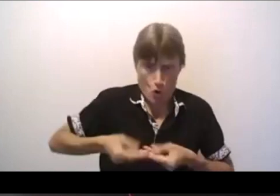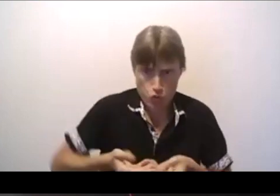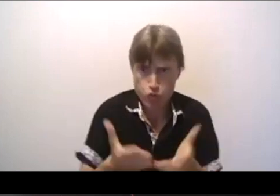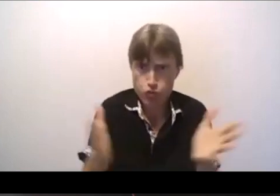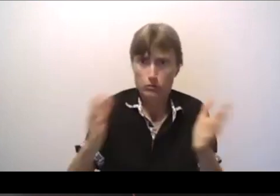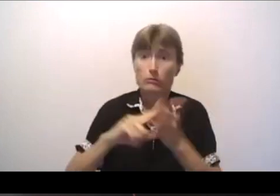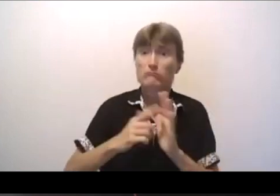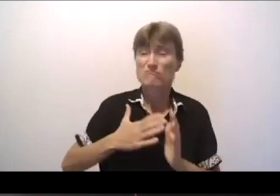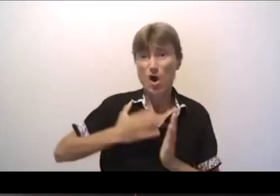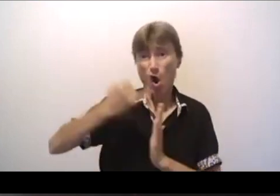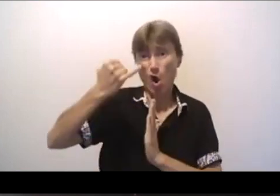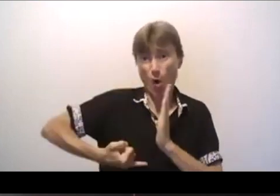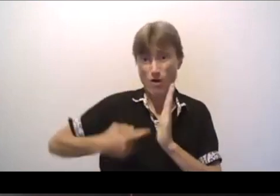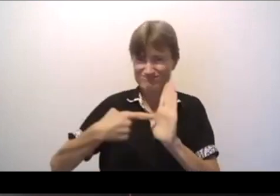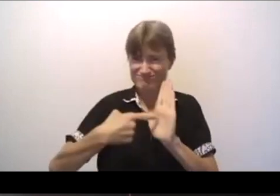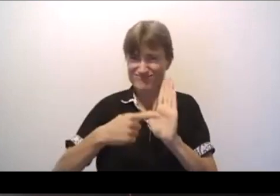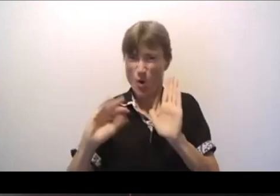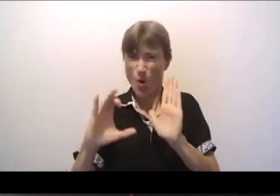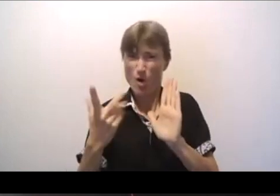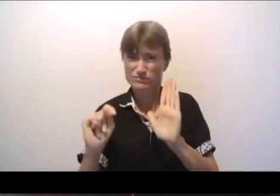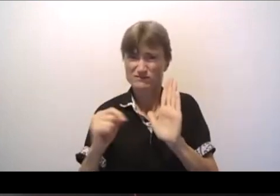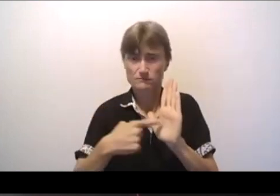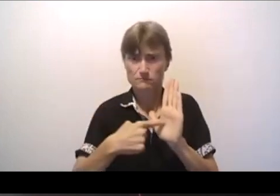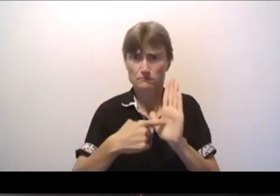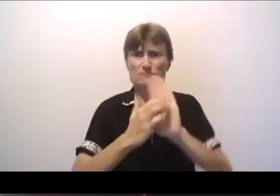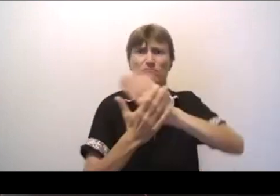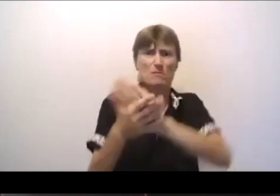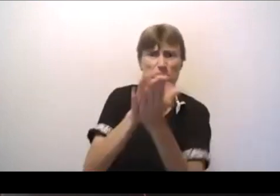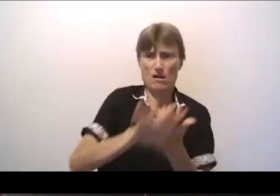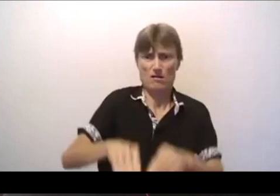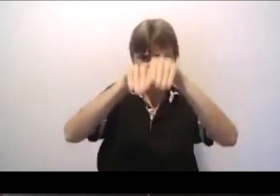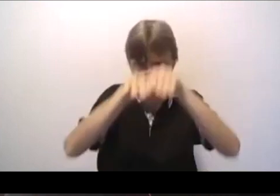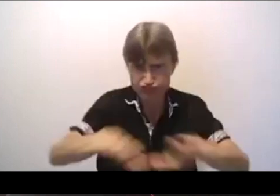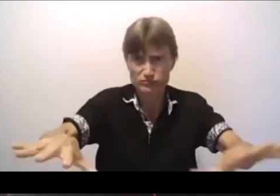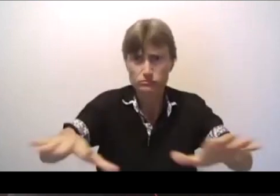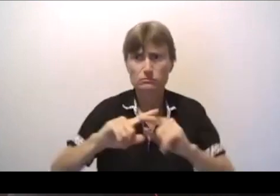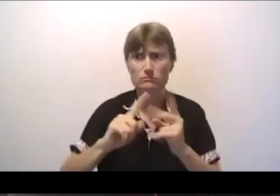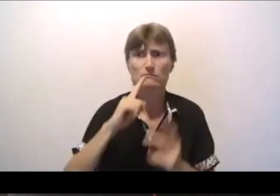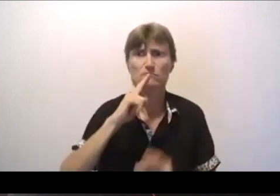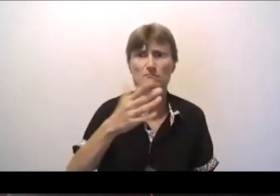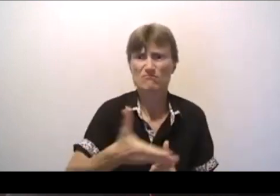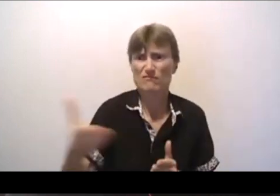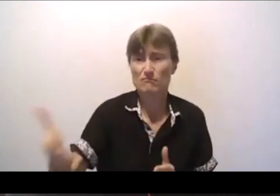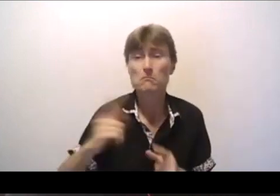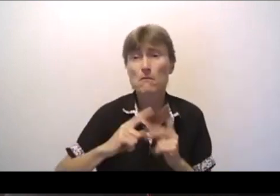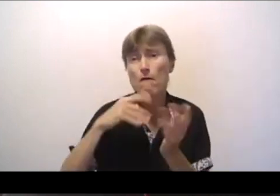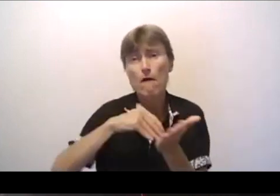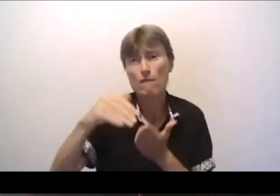byproducts of delivering my messages and as my mediums are often not commercially viable i often do not engage the commercial art